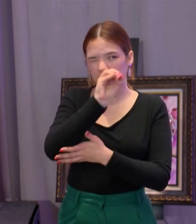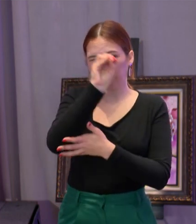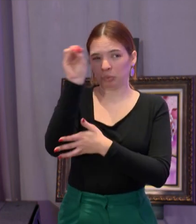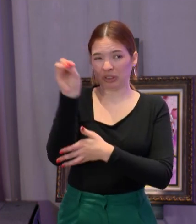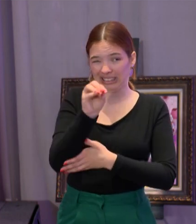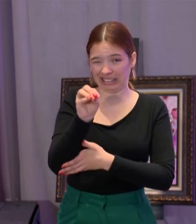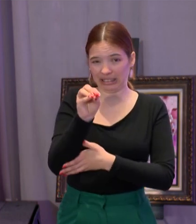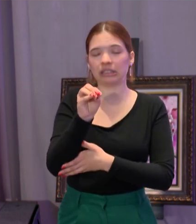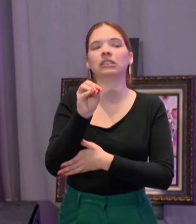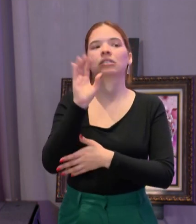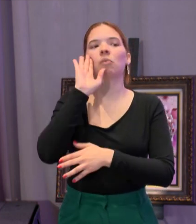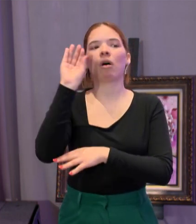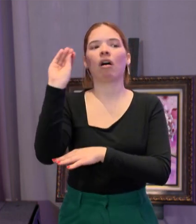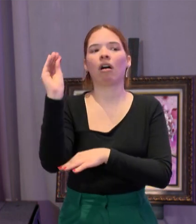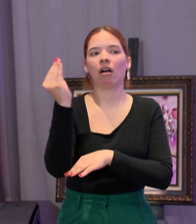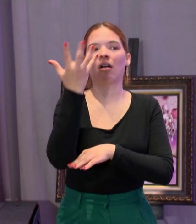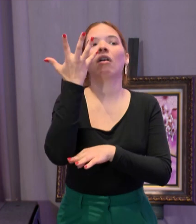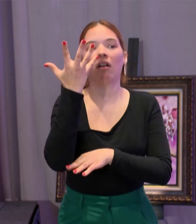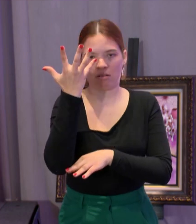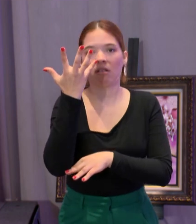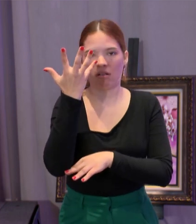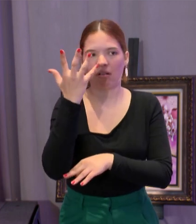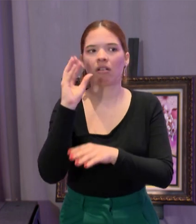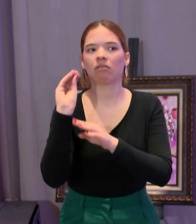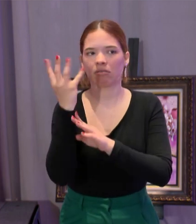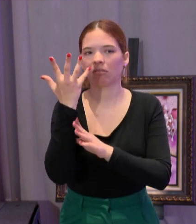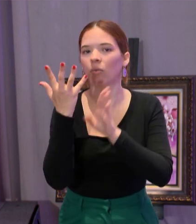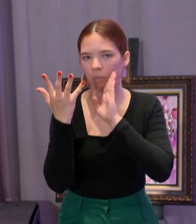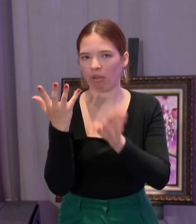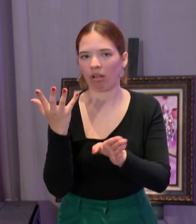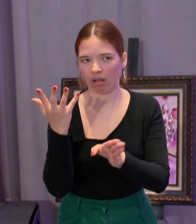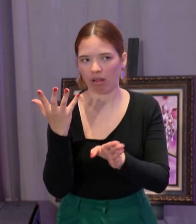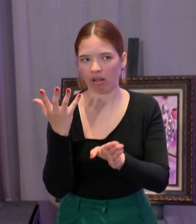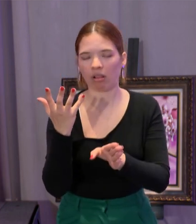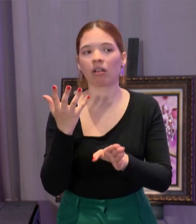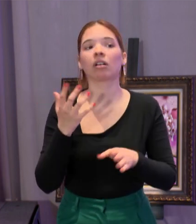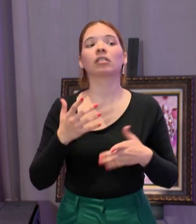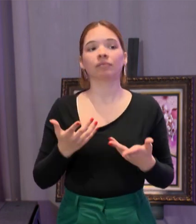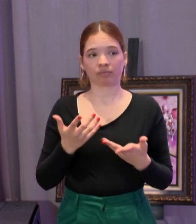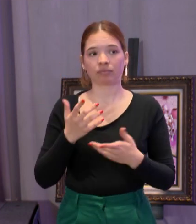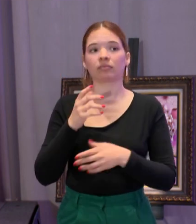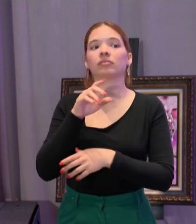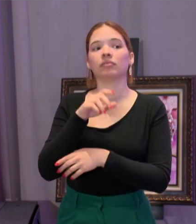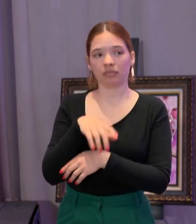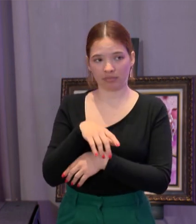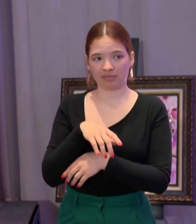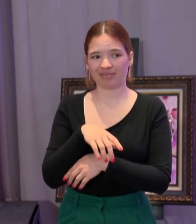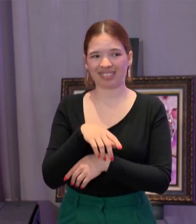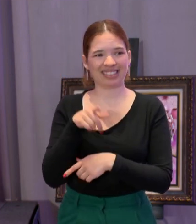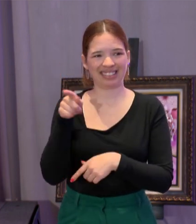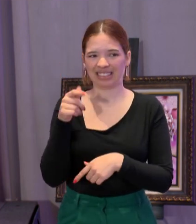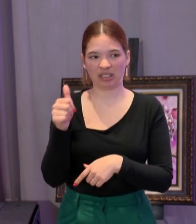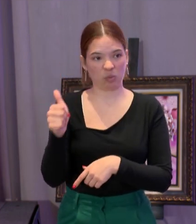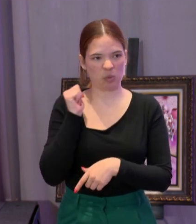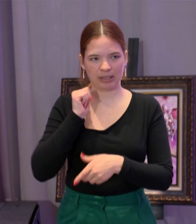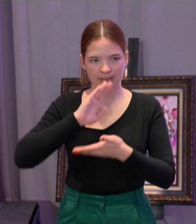THE CHERRY TREES WILL BE IN BLOOM. AND BECAUSE IT IS OUR TRADITION THAT DIANA NEVER LETS ME JUST OPEN AN ENVELOPE AND READ THE